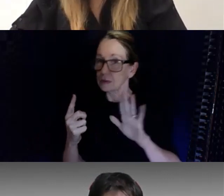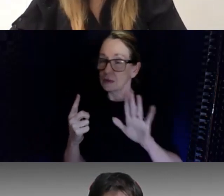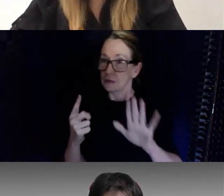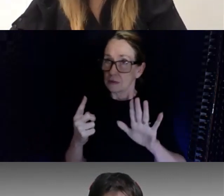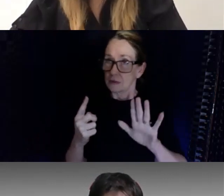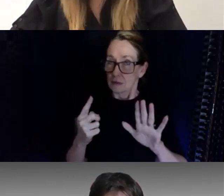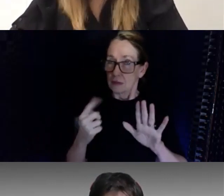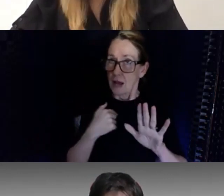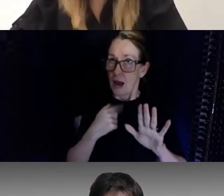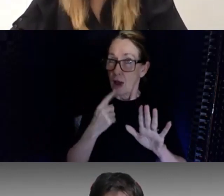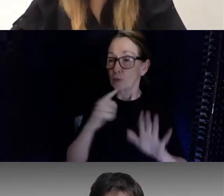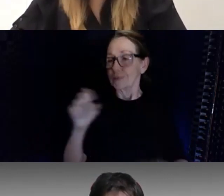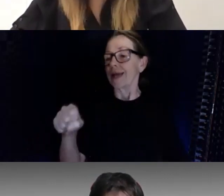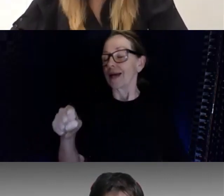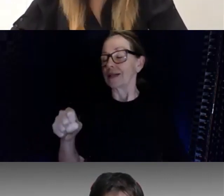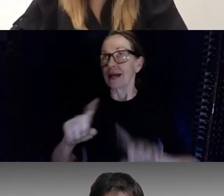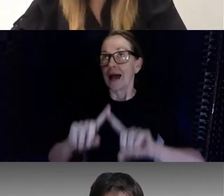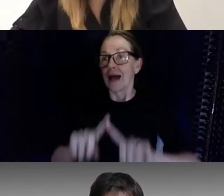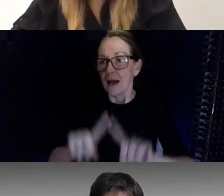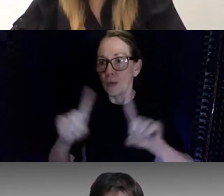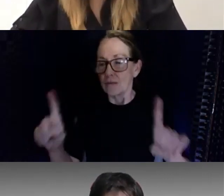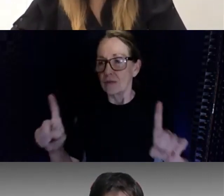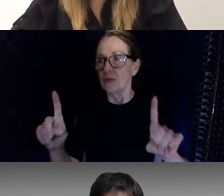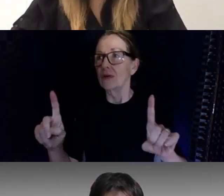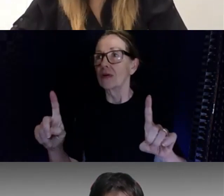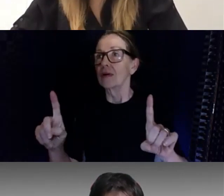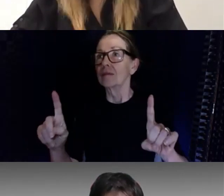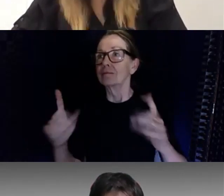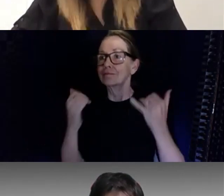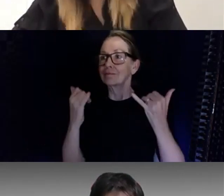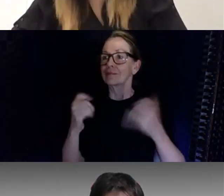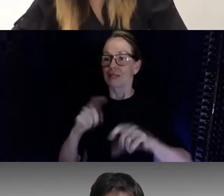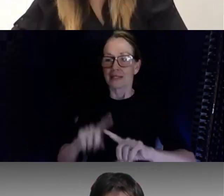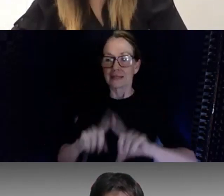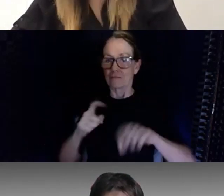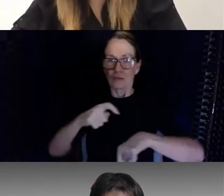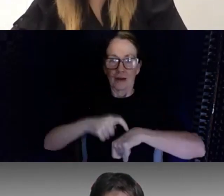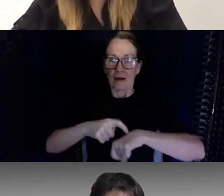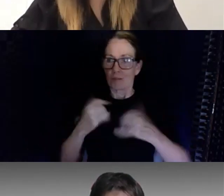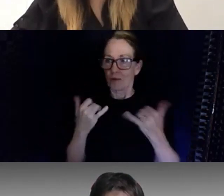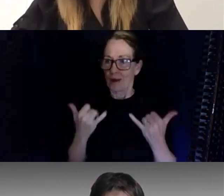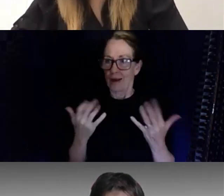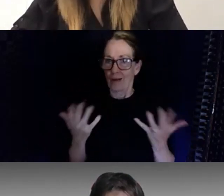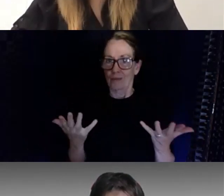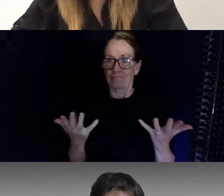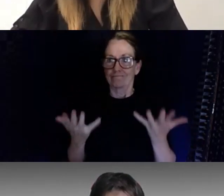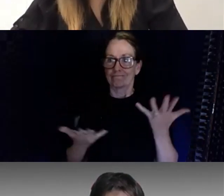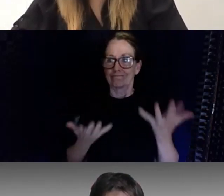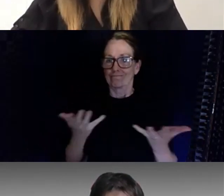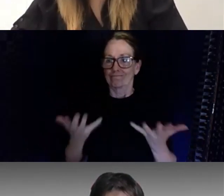THEY BE ABLE TO RECEIVE THIS SURVEY? >> CARMEN BOUCHER: I THINK THEY WOULD HAVE TO REVIEW IT FIRST.